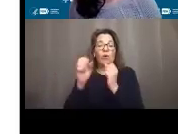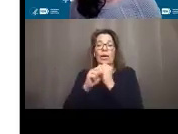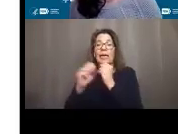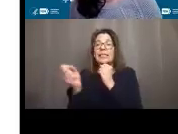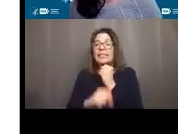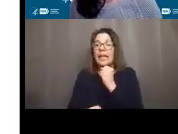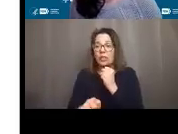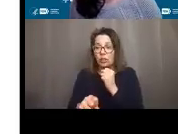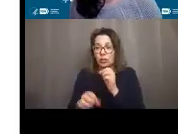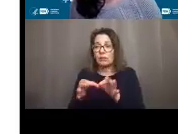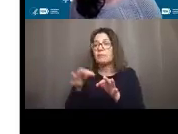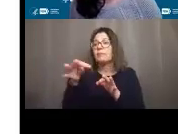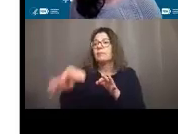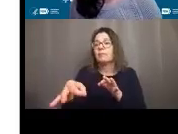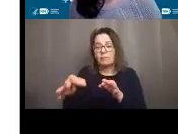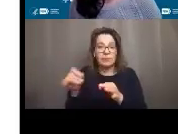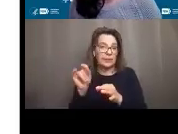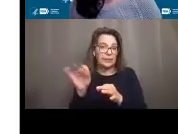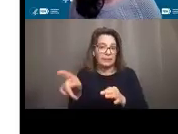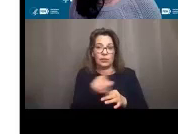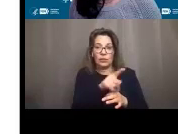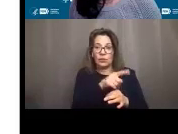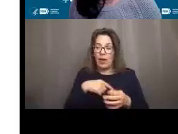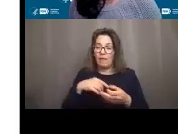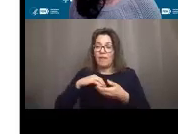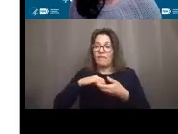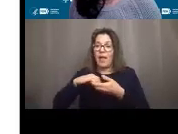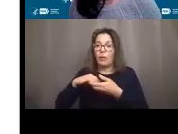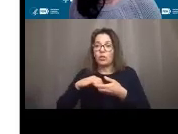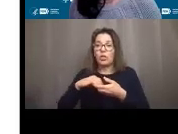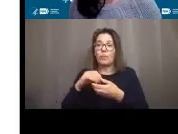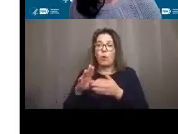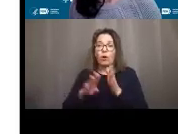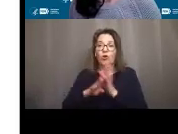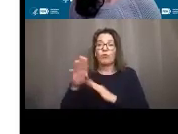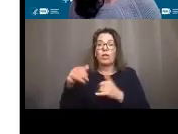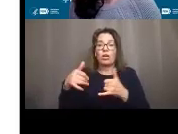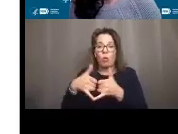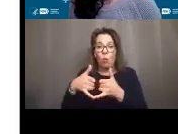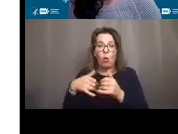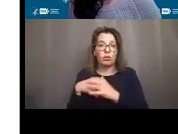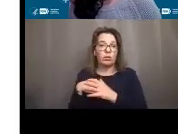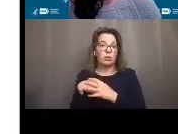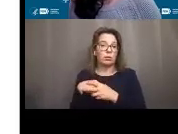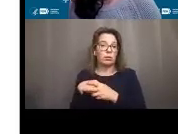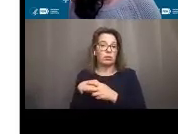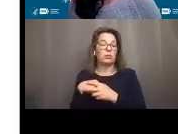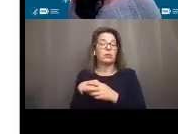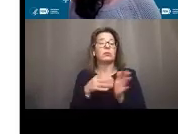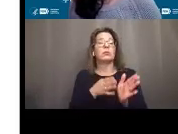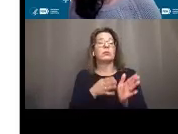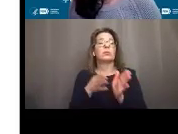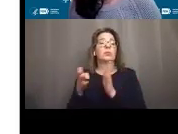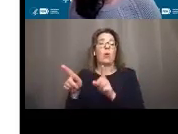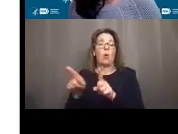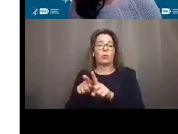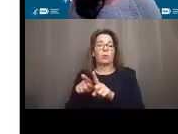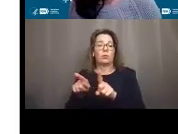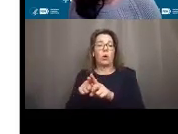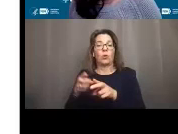Okay, I need to get to Q and A now, so I am going to go very quickly for 2 minutes,